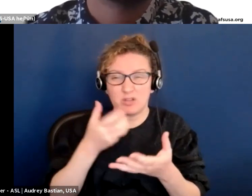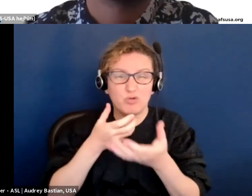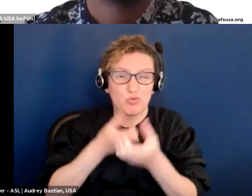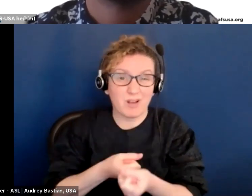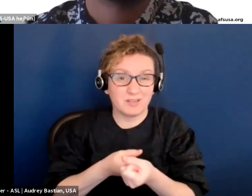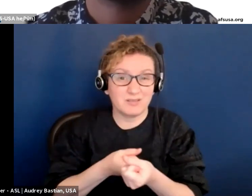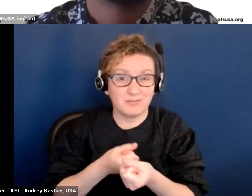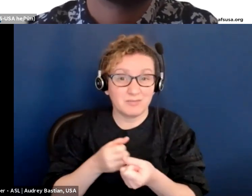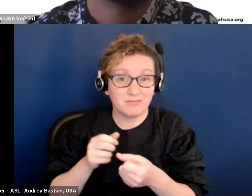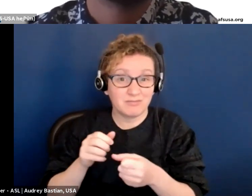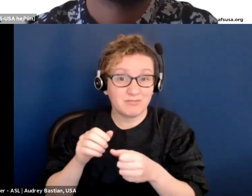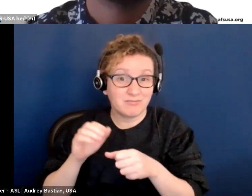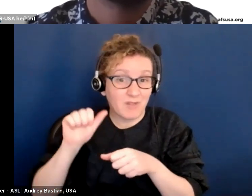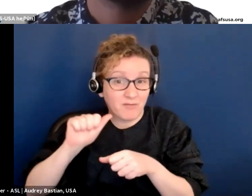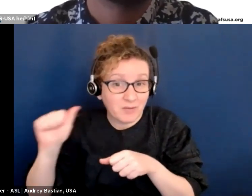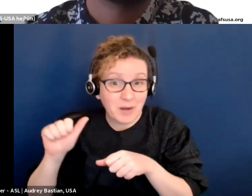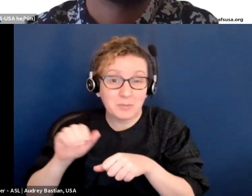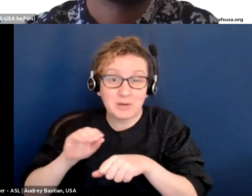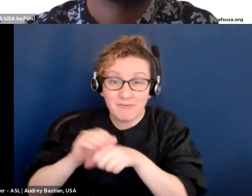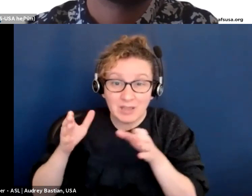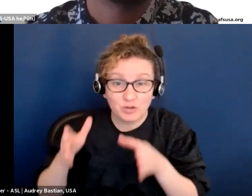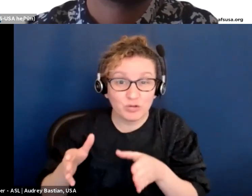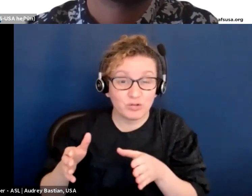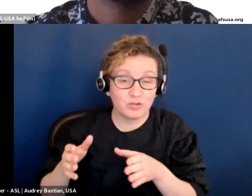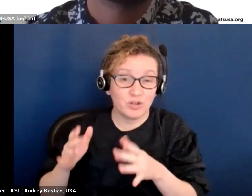or contact, friend, person that knows you